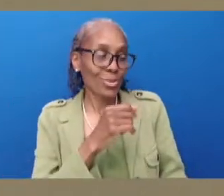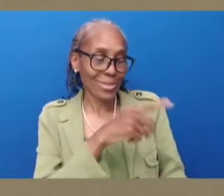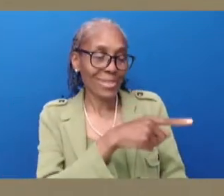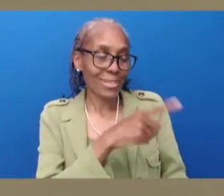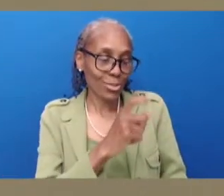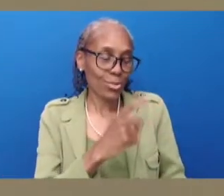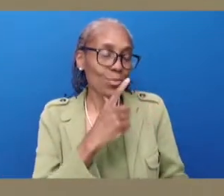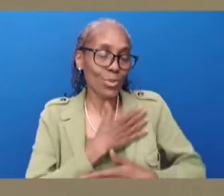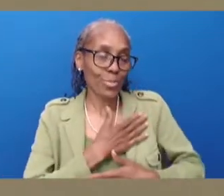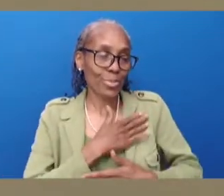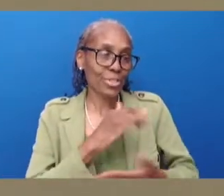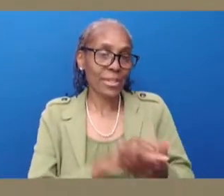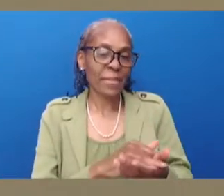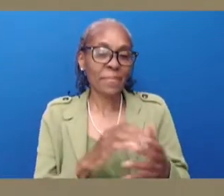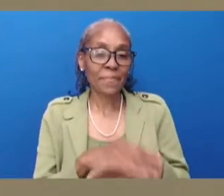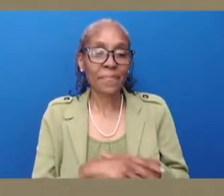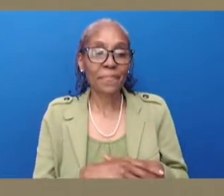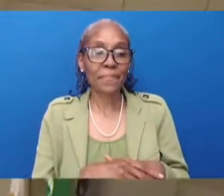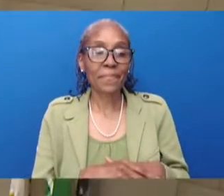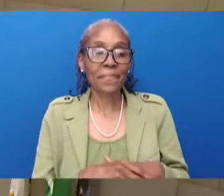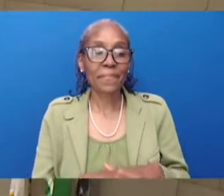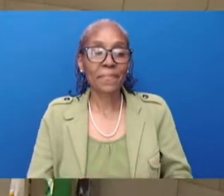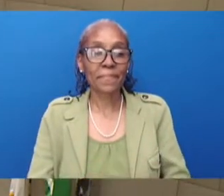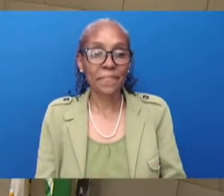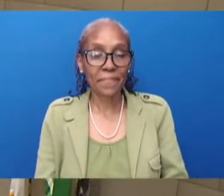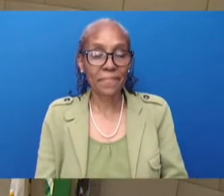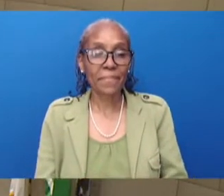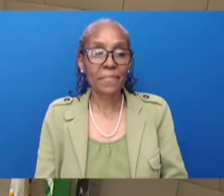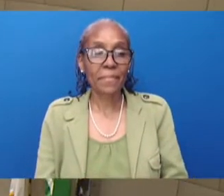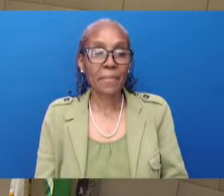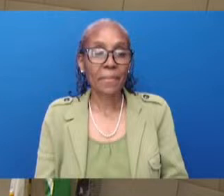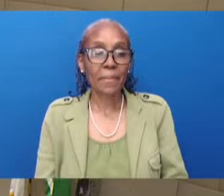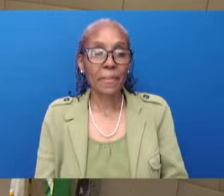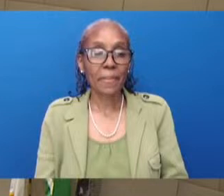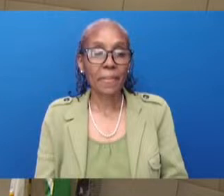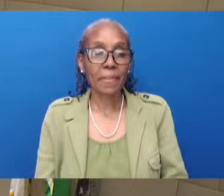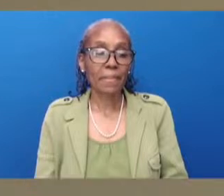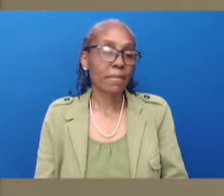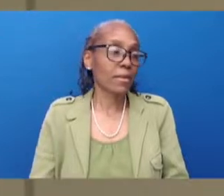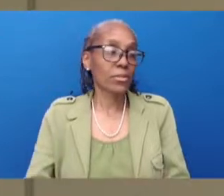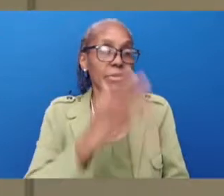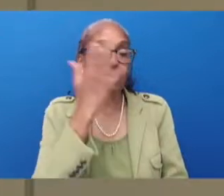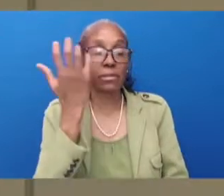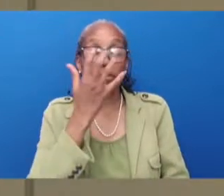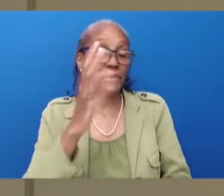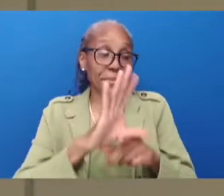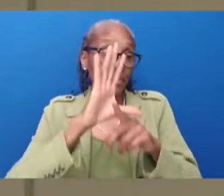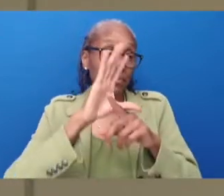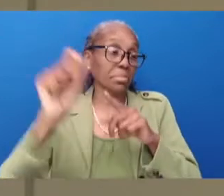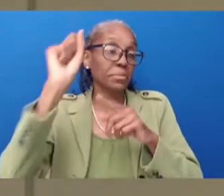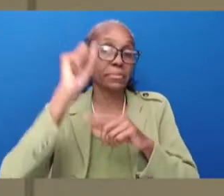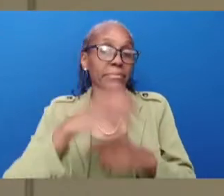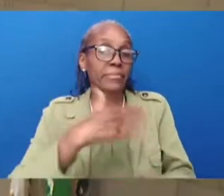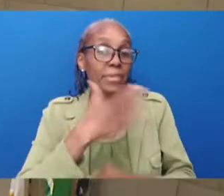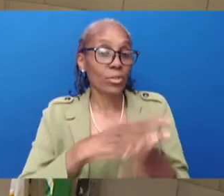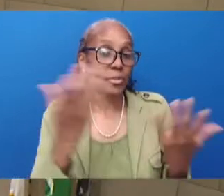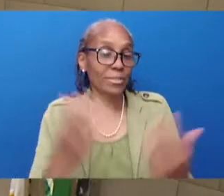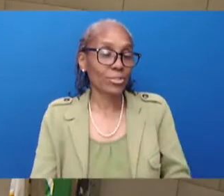CLERKS, YOU DON'T NEED THEM.